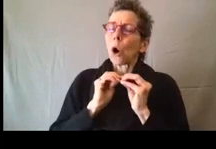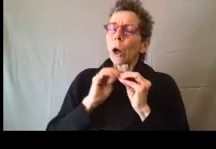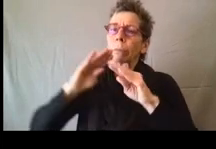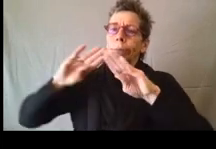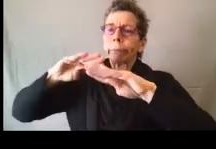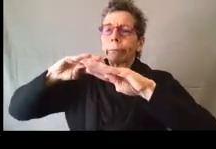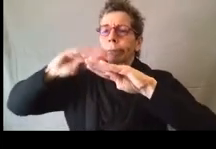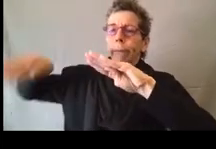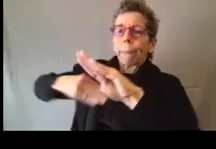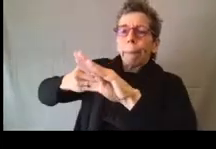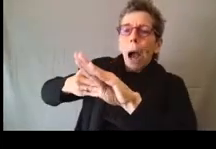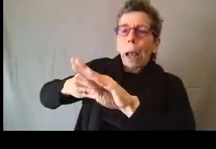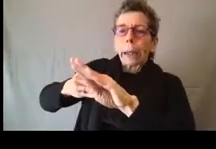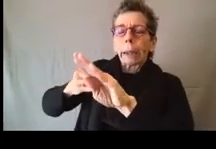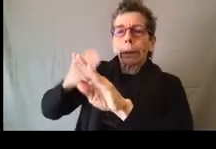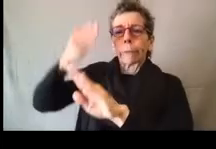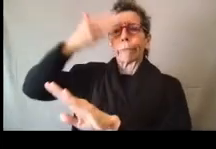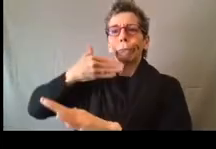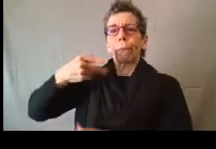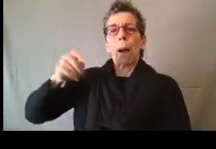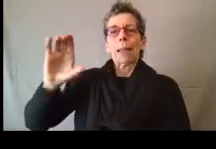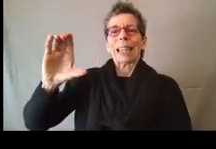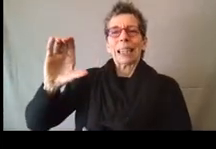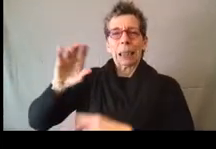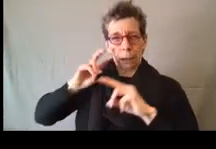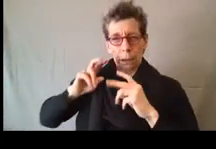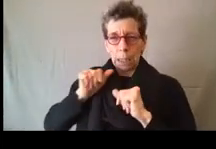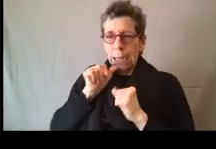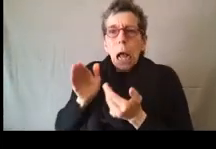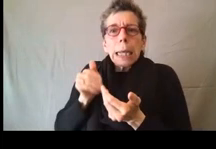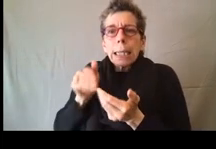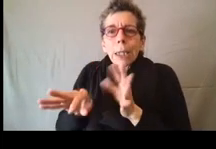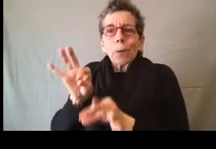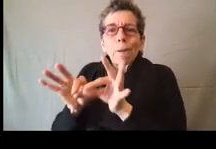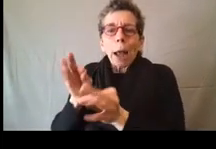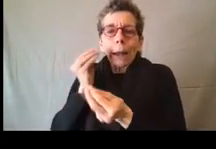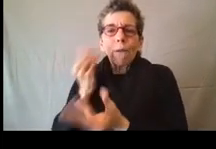It is hard to independently gain access to that information and determine if certain